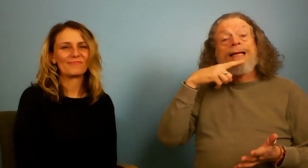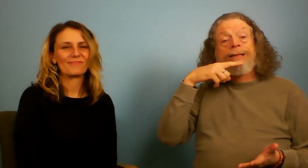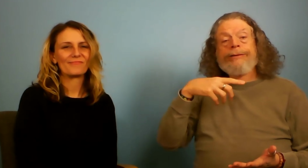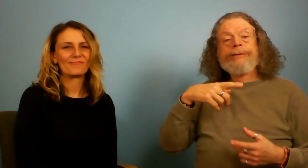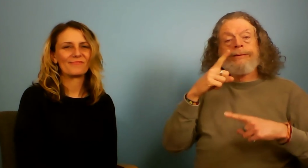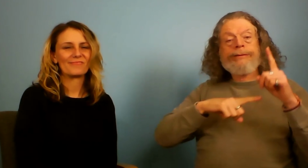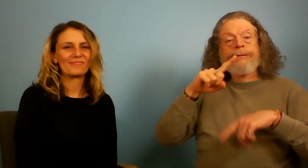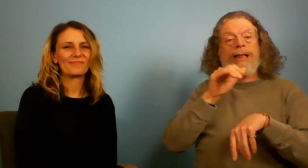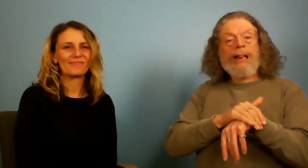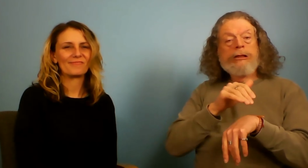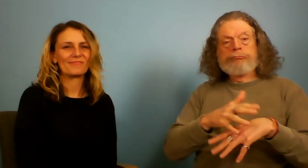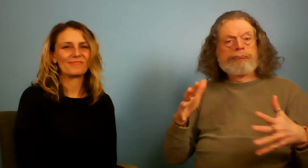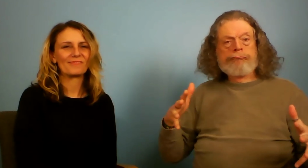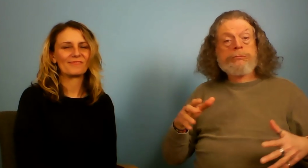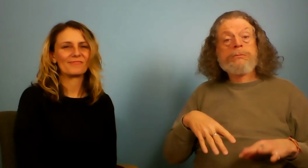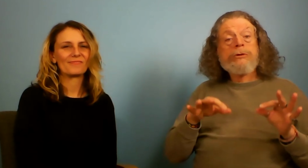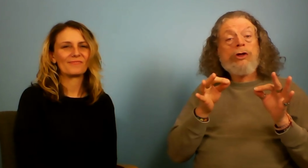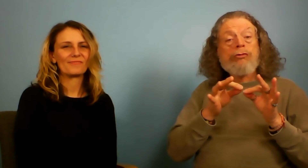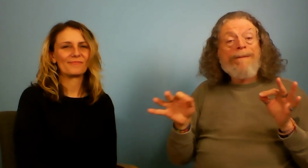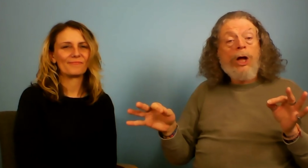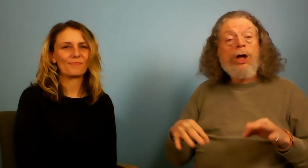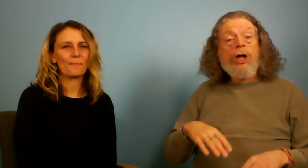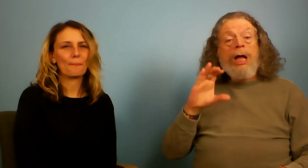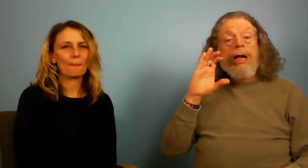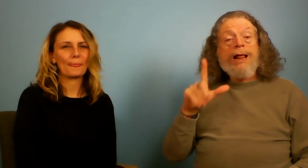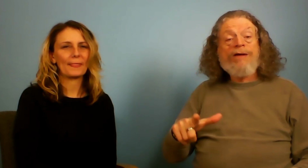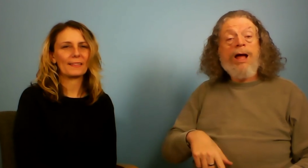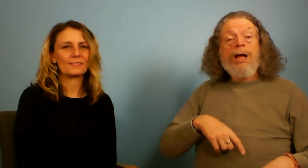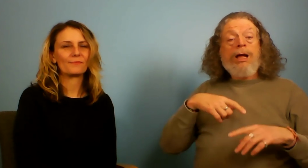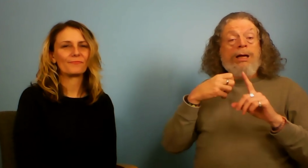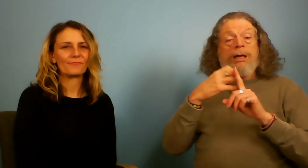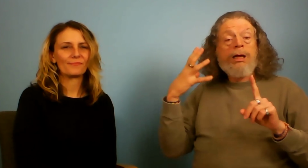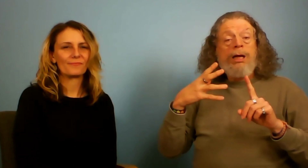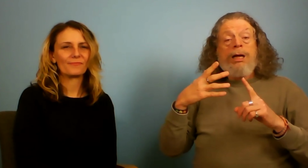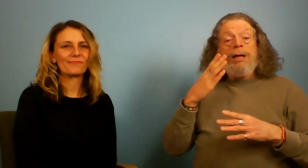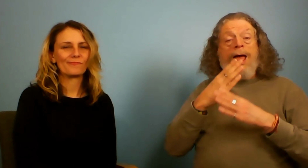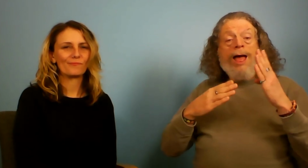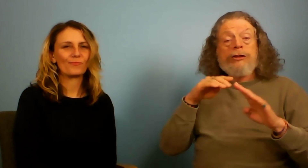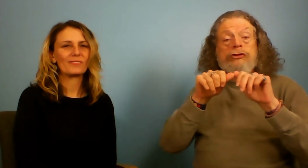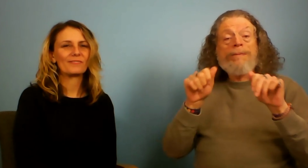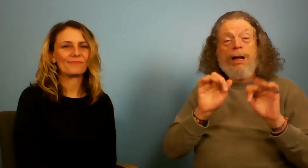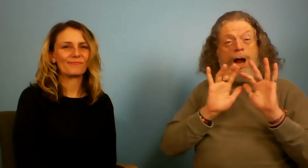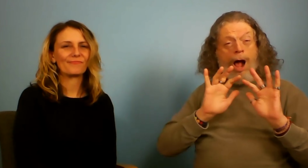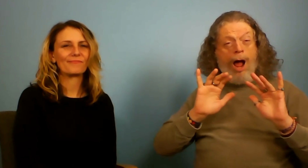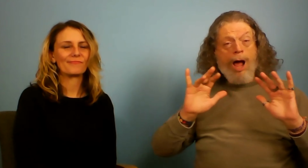then they signed like it was English. They didn't teach grammar, classifiers, handshape meanings,